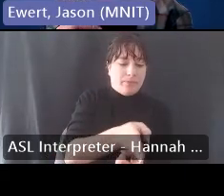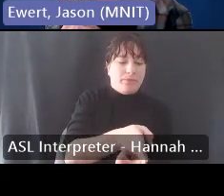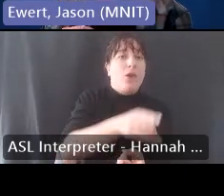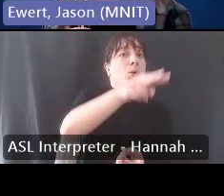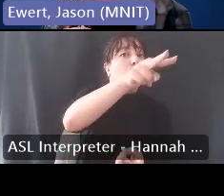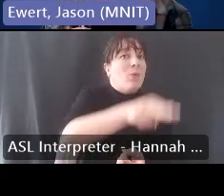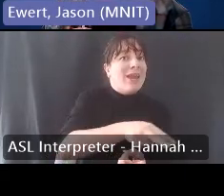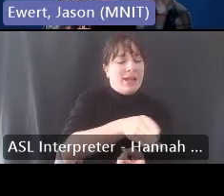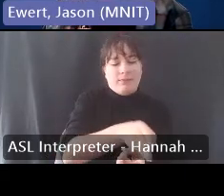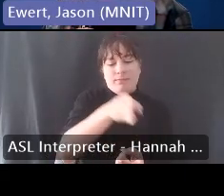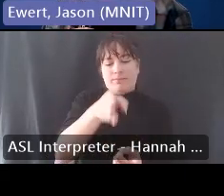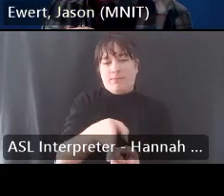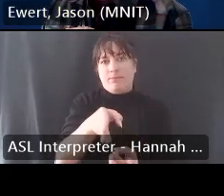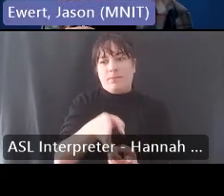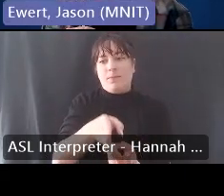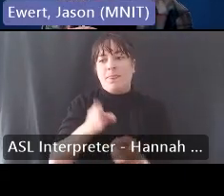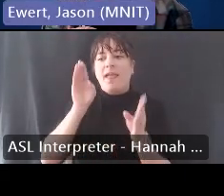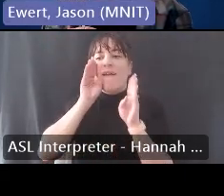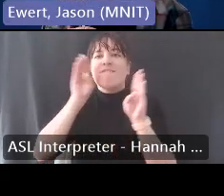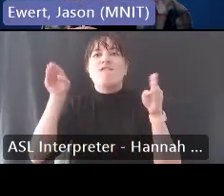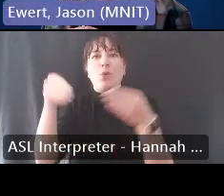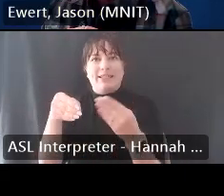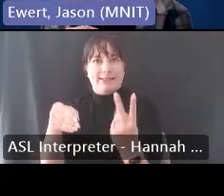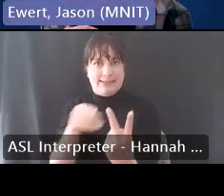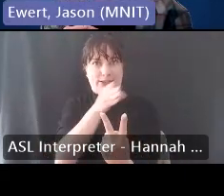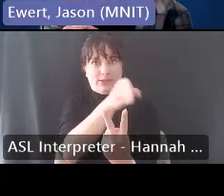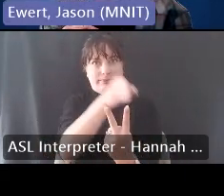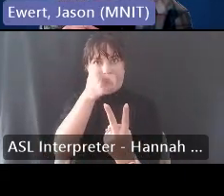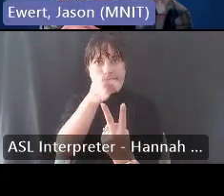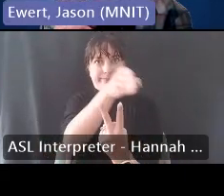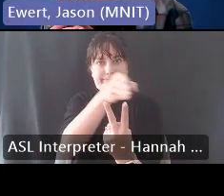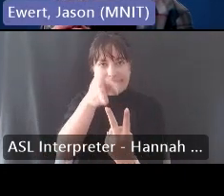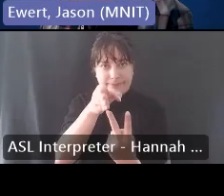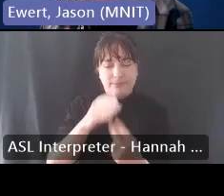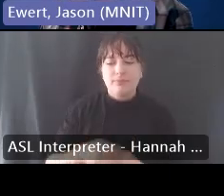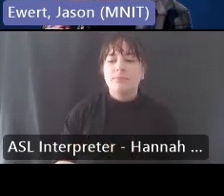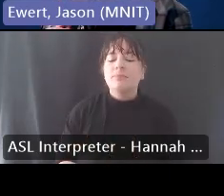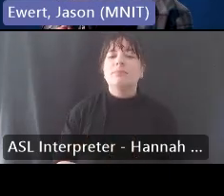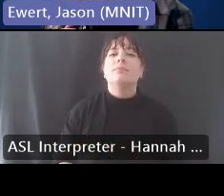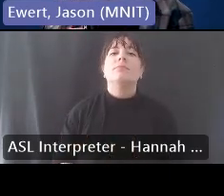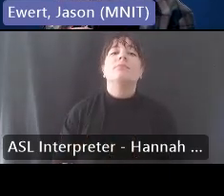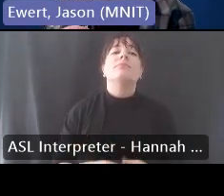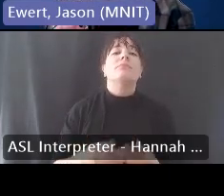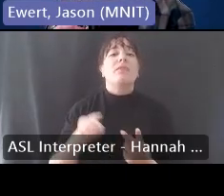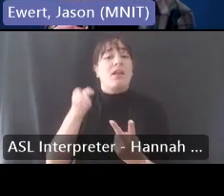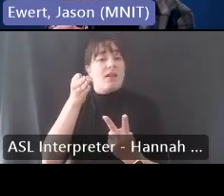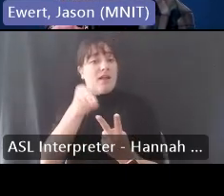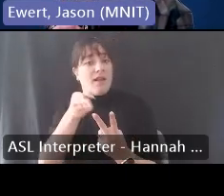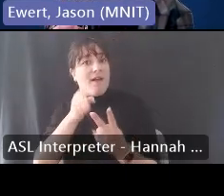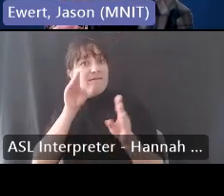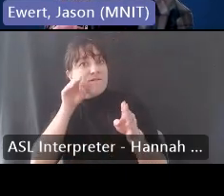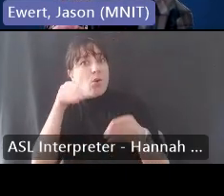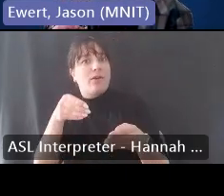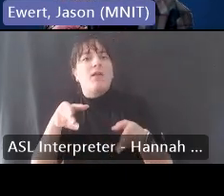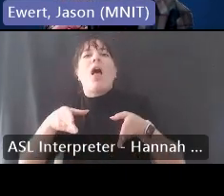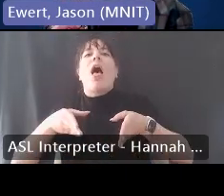And a focus mode, it lets you type into input. So we're going to say Duluth.